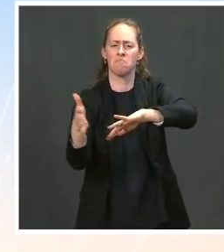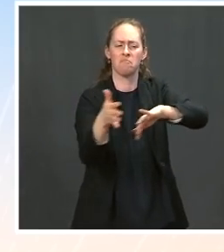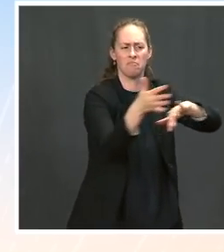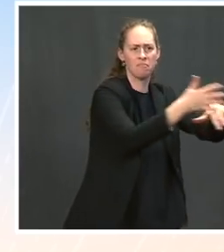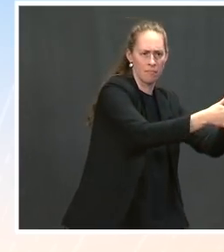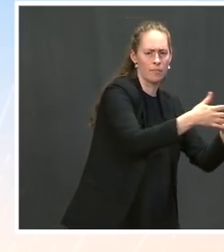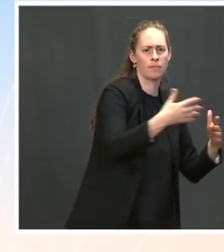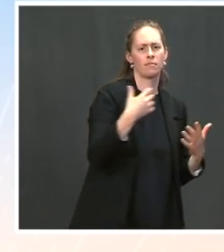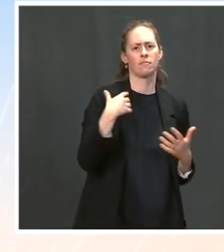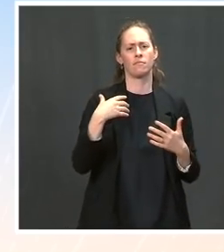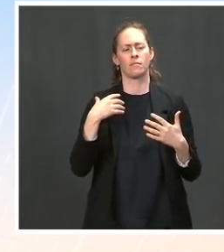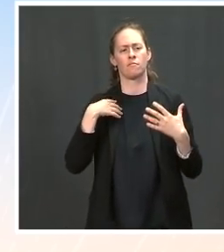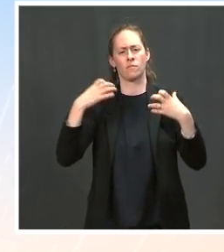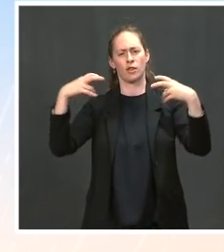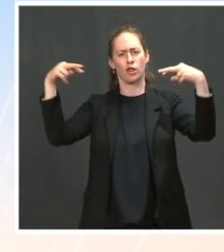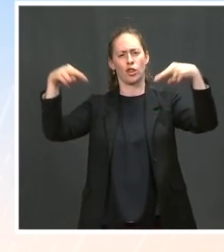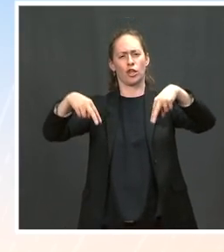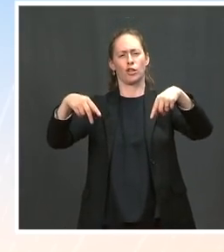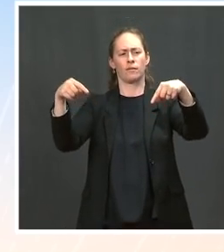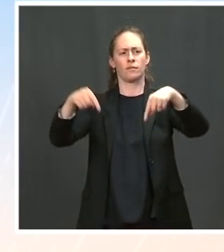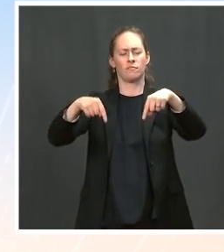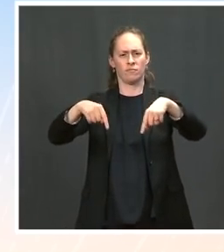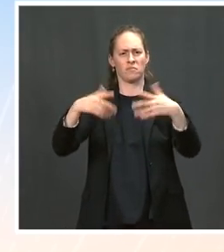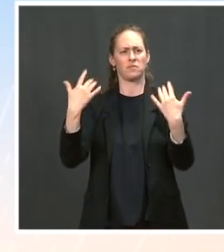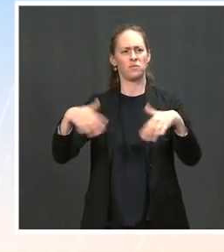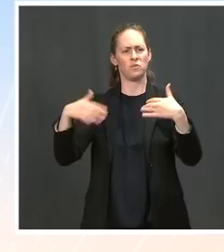unfortunate bond between people who have lost family members.